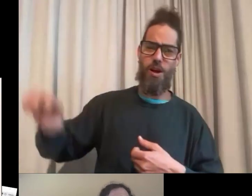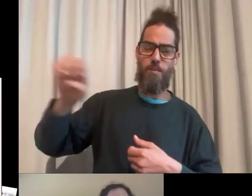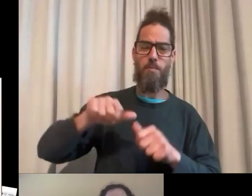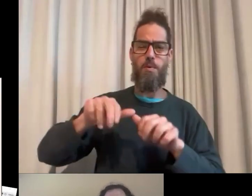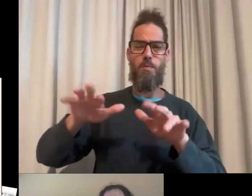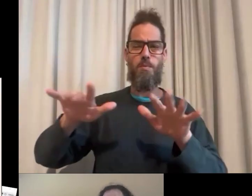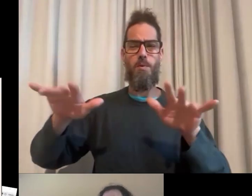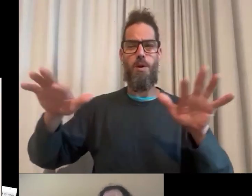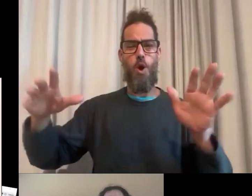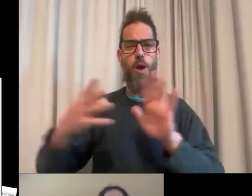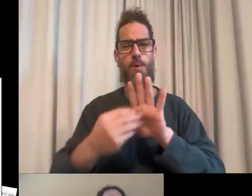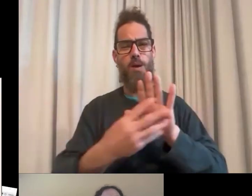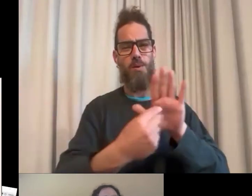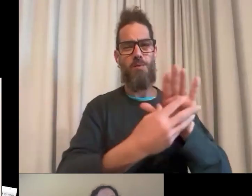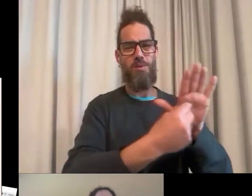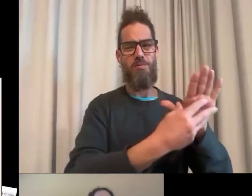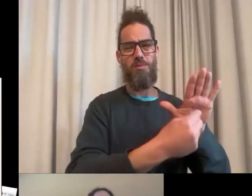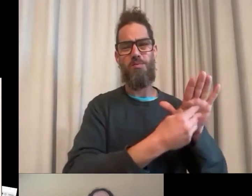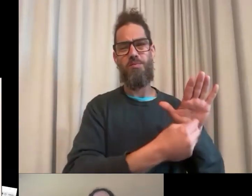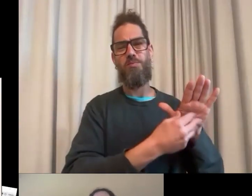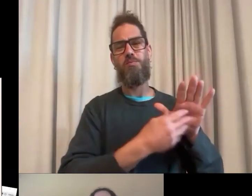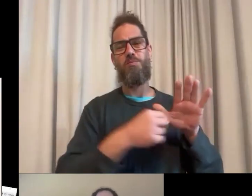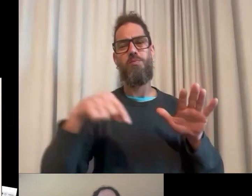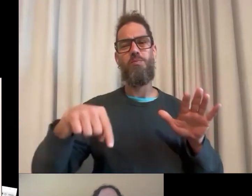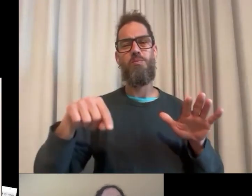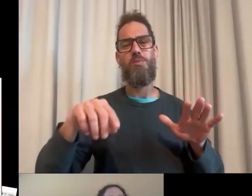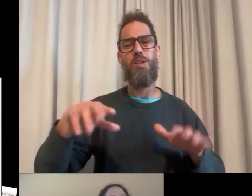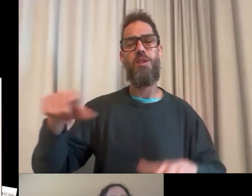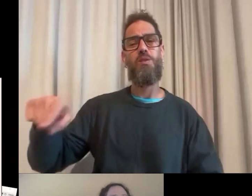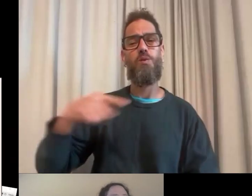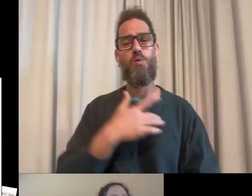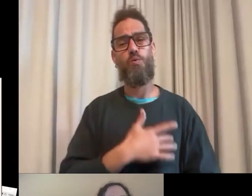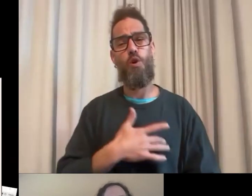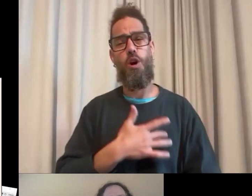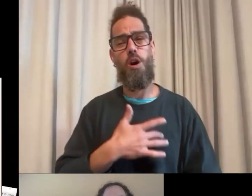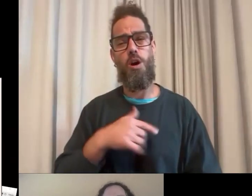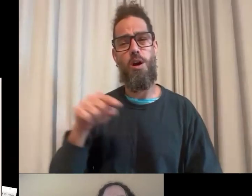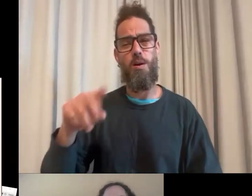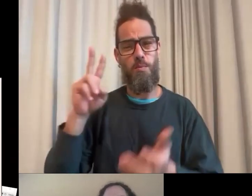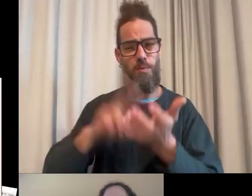and all of the Europeans grabbed on to it as well. But then in 2019, we got our Accessible Canada Act,